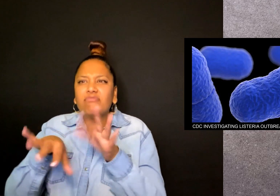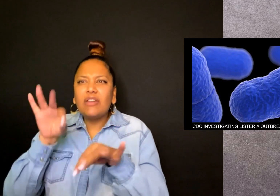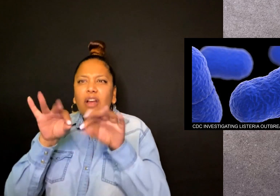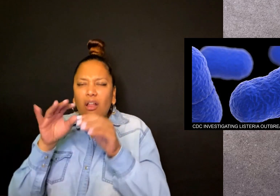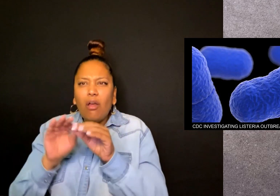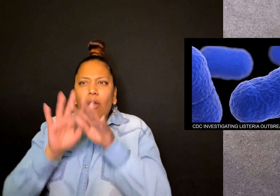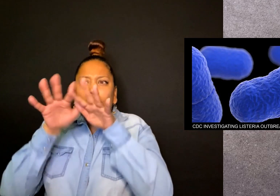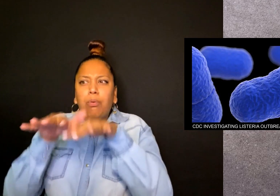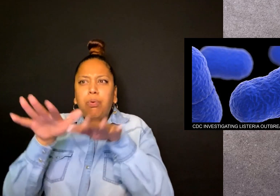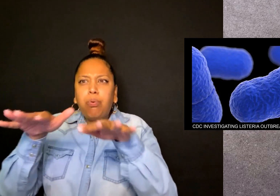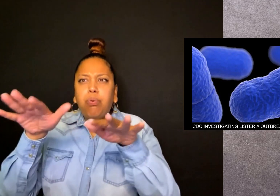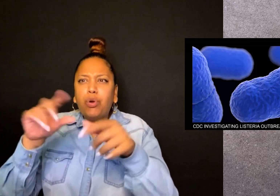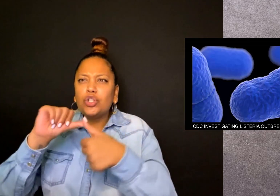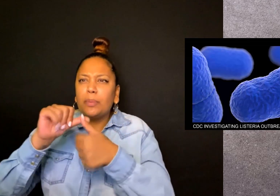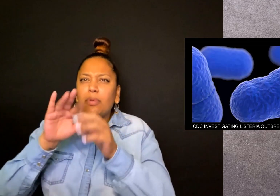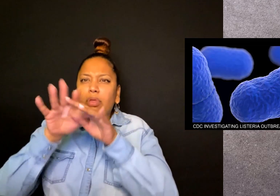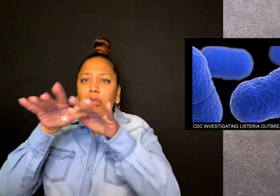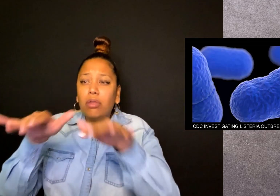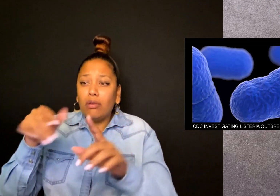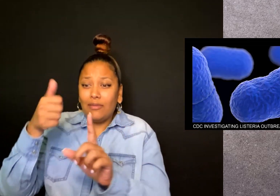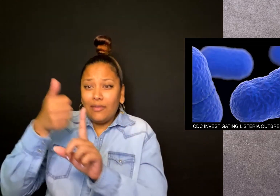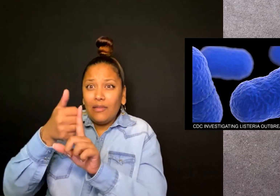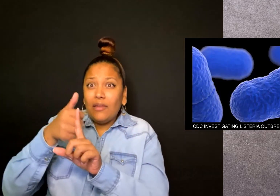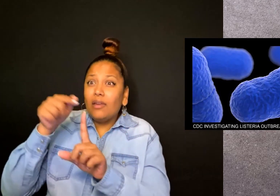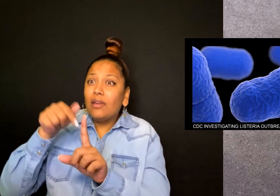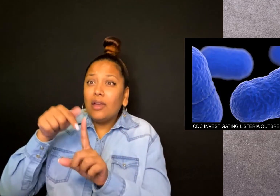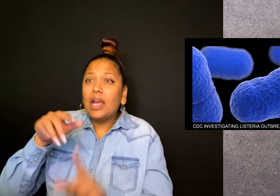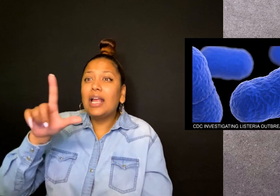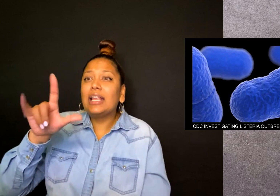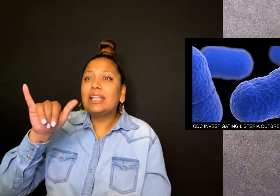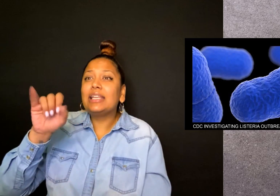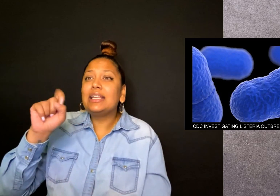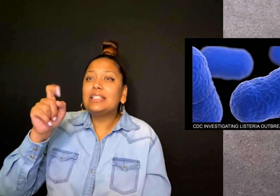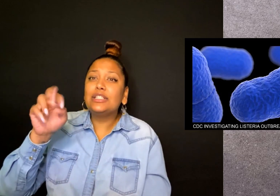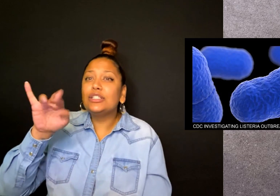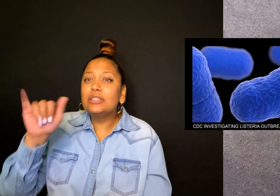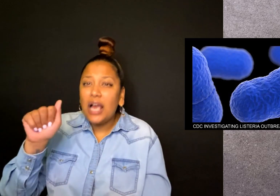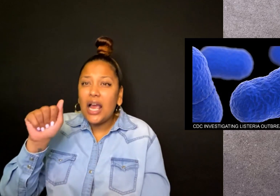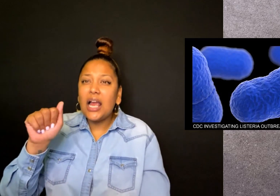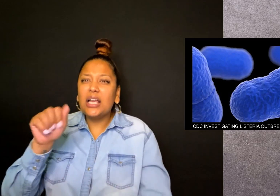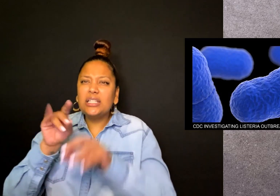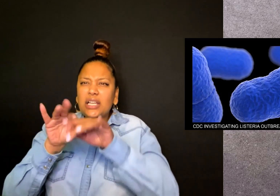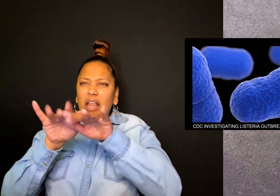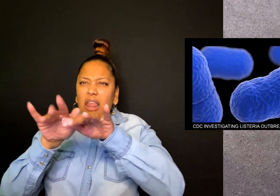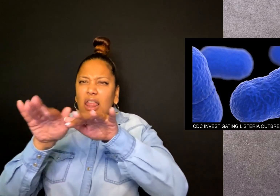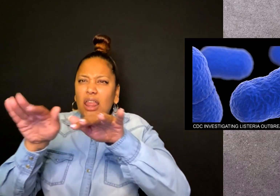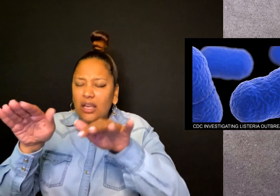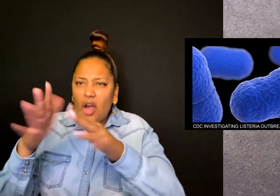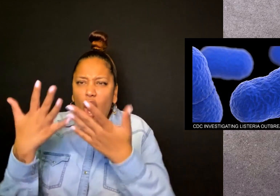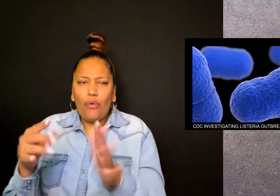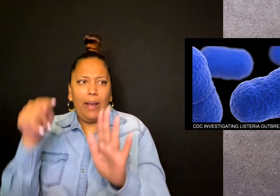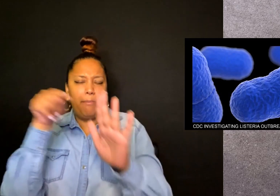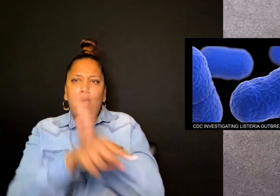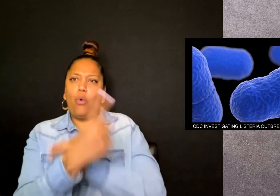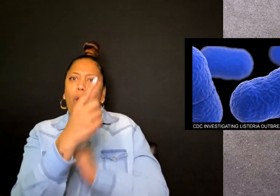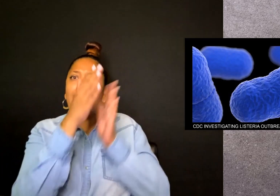investigators at the CDC are investigating an outbreak of listeria infections that has